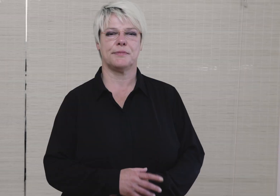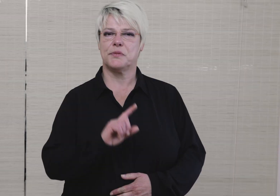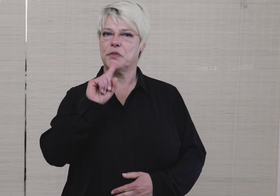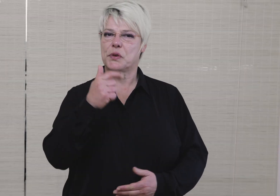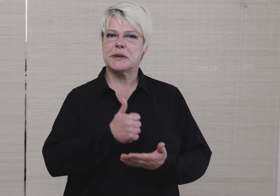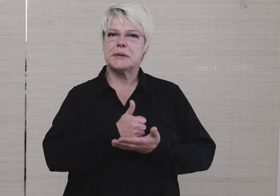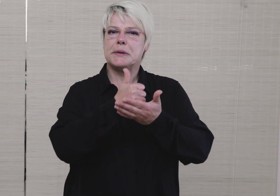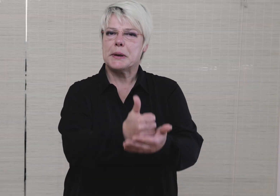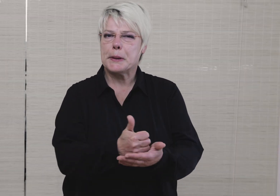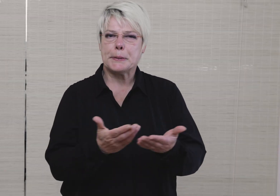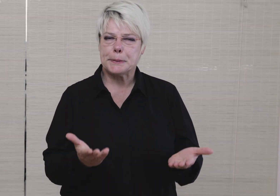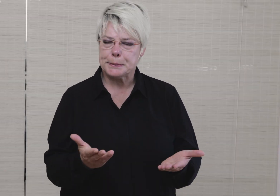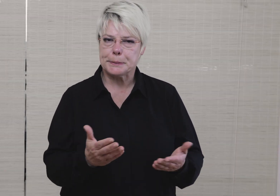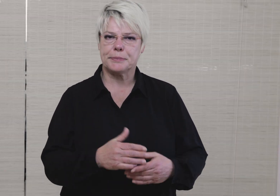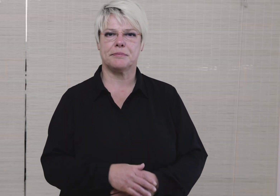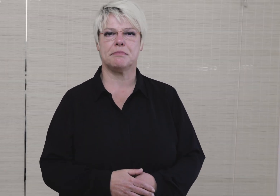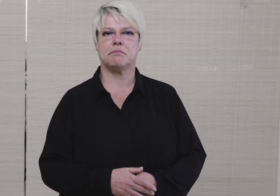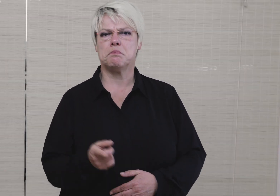What is first aid?